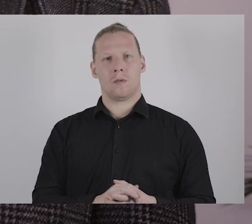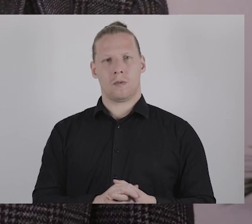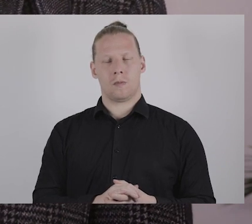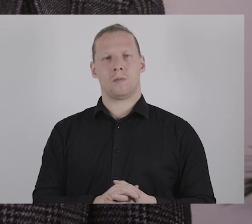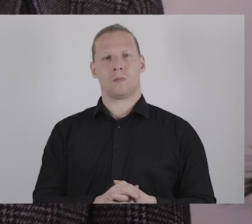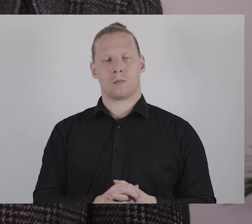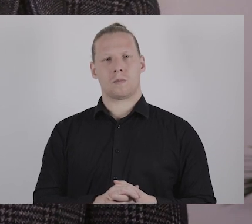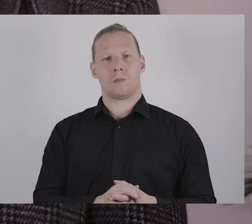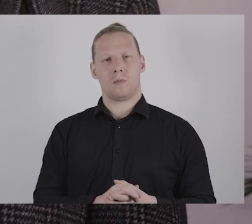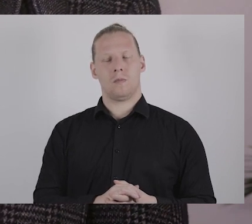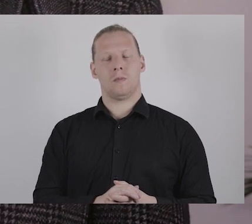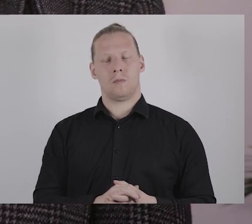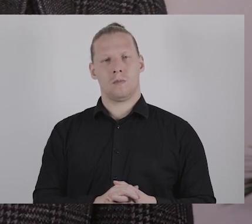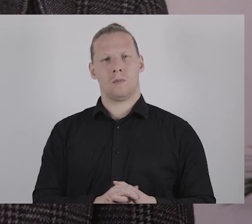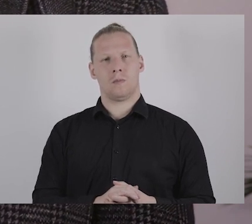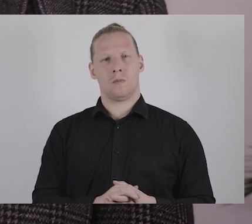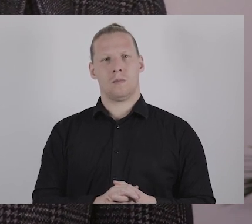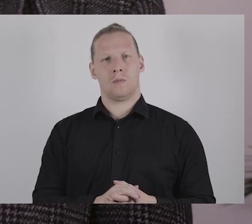Whakarongo mai. Whakarongo mai.